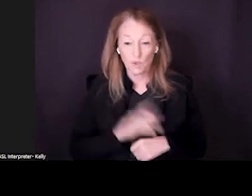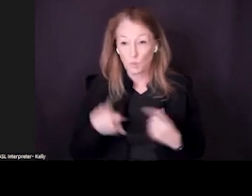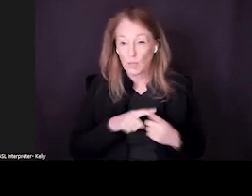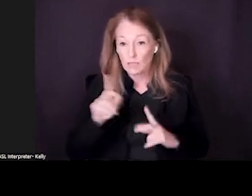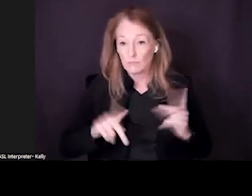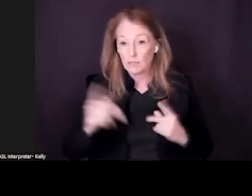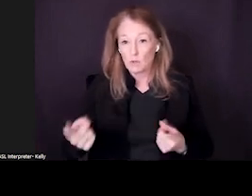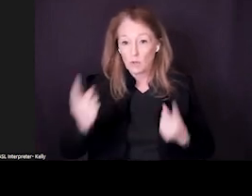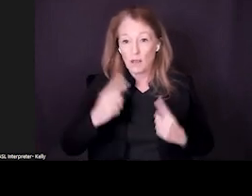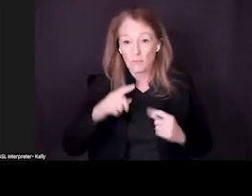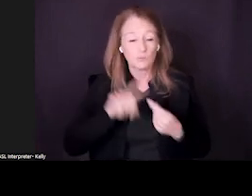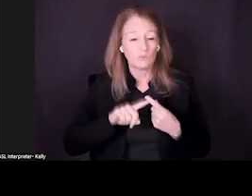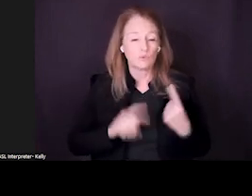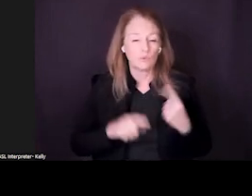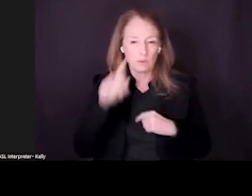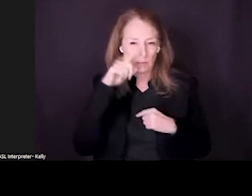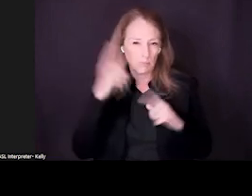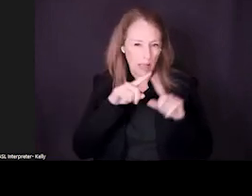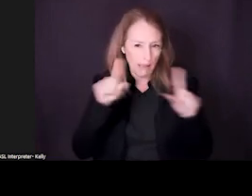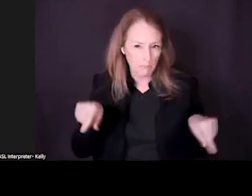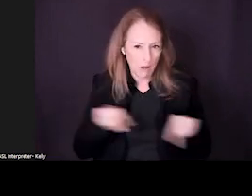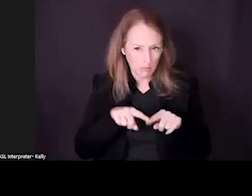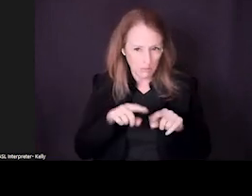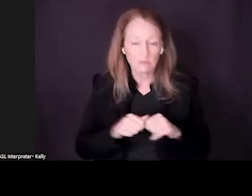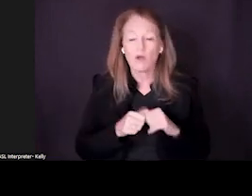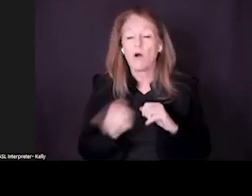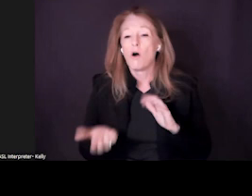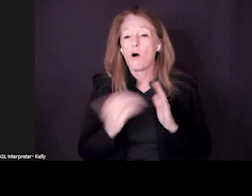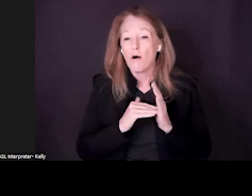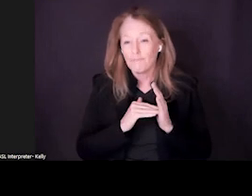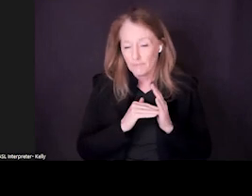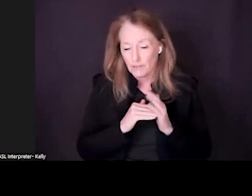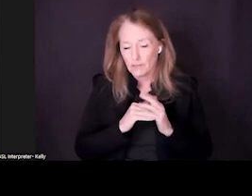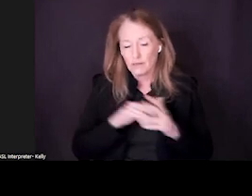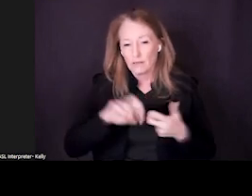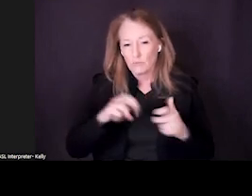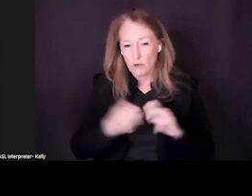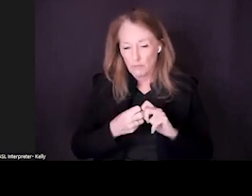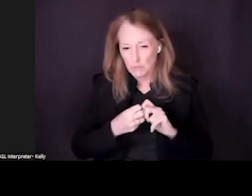OFTEN, THE ISSUES THEY COME TO US WITH ARE MORE COMPLEX THAN WE